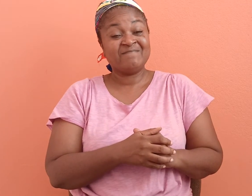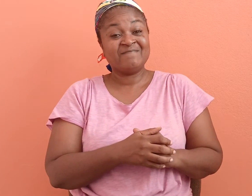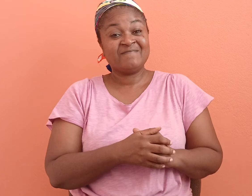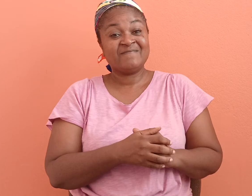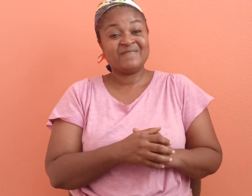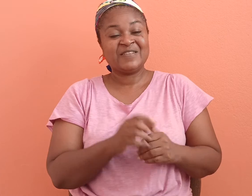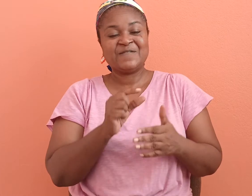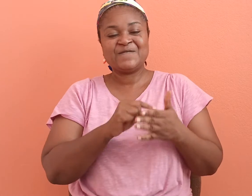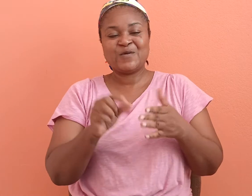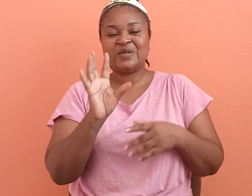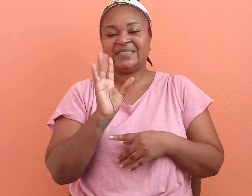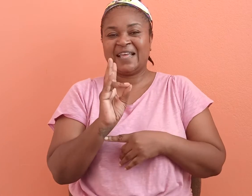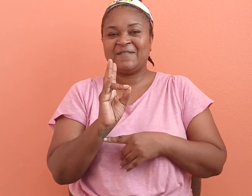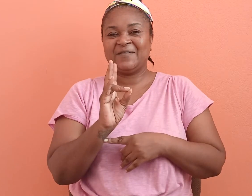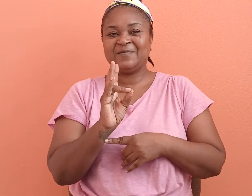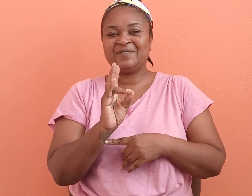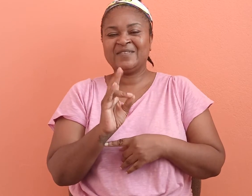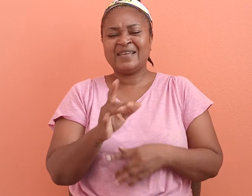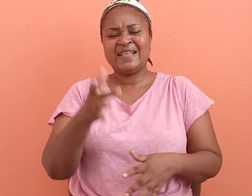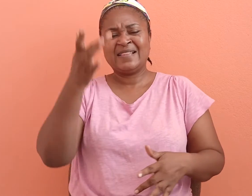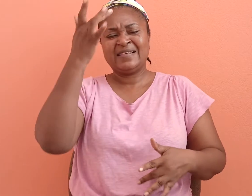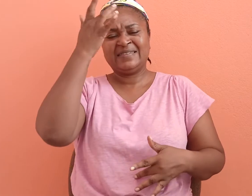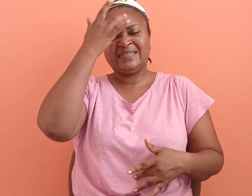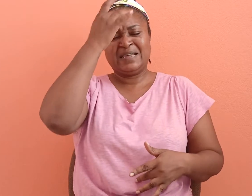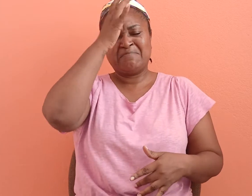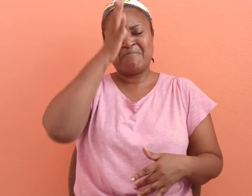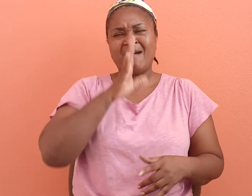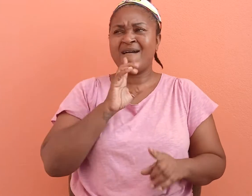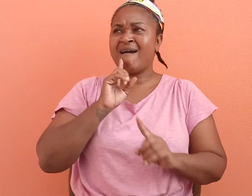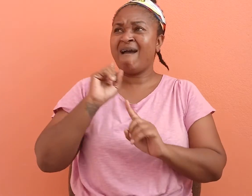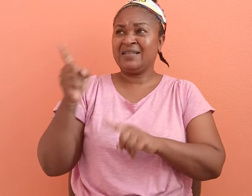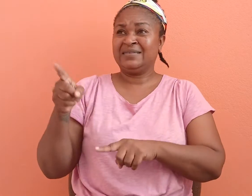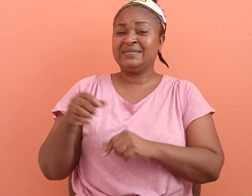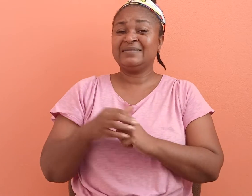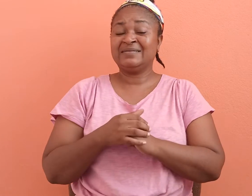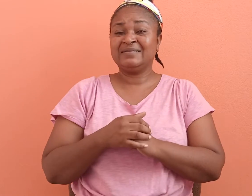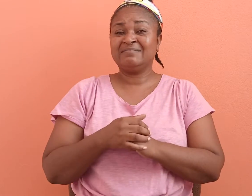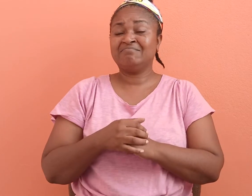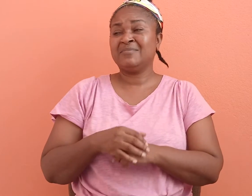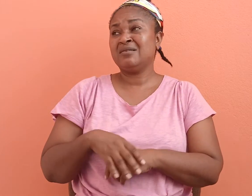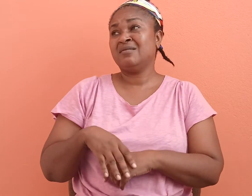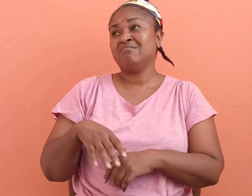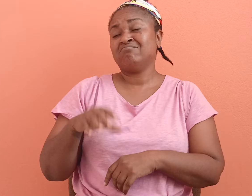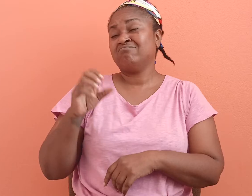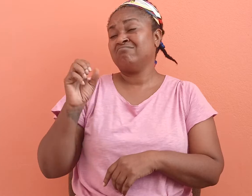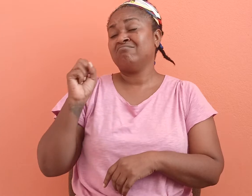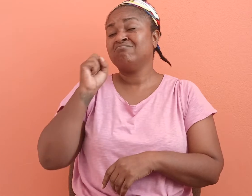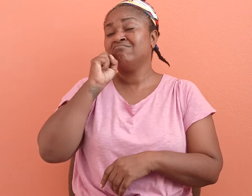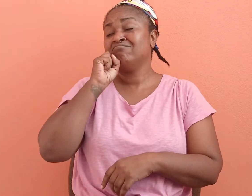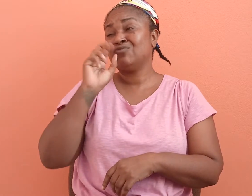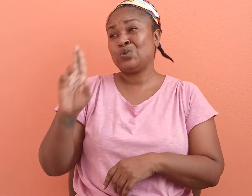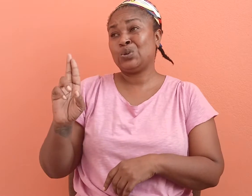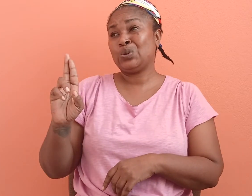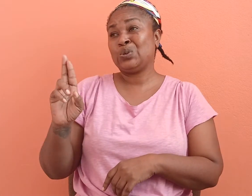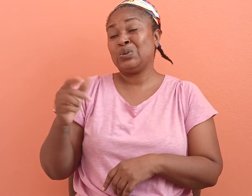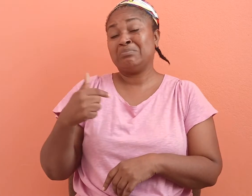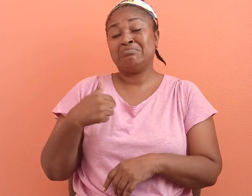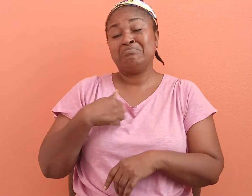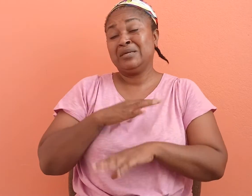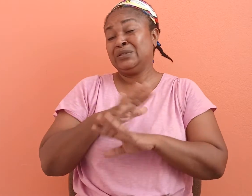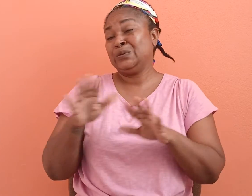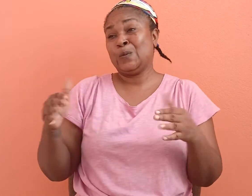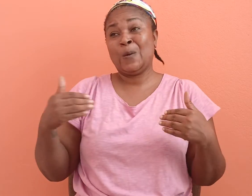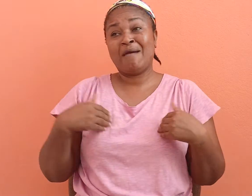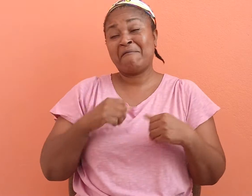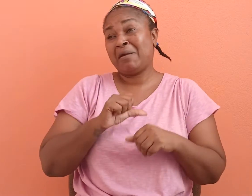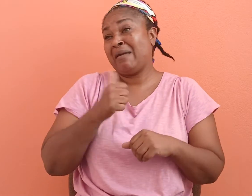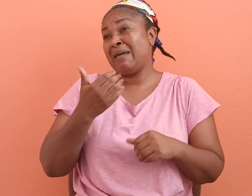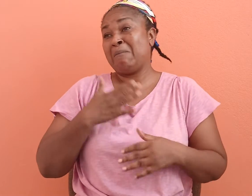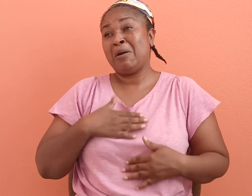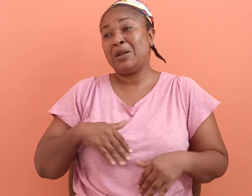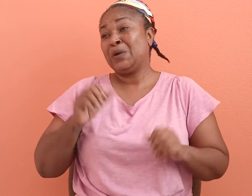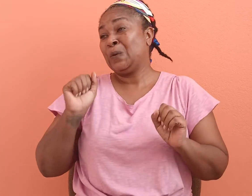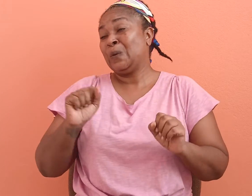7 The sick man answered him, “Sir, I don’t have anyone who can put me in the water when